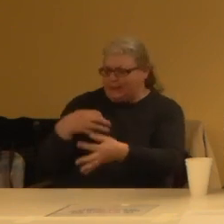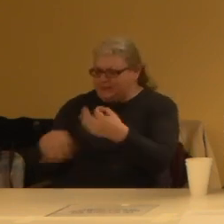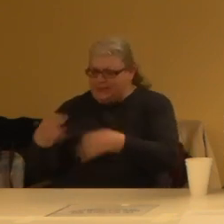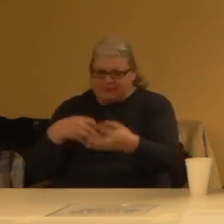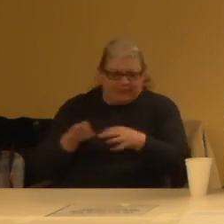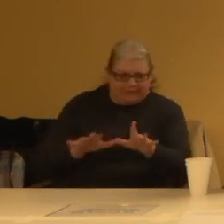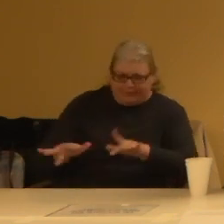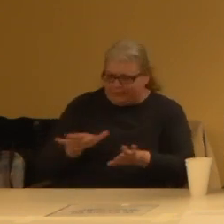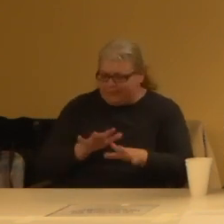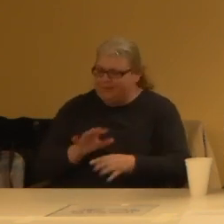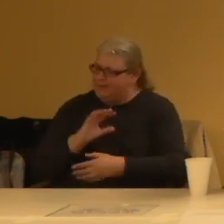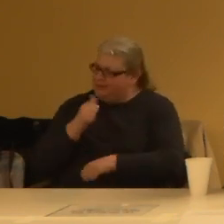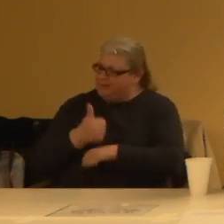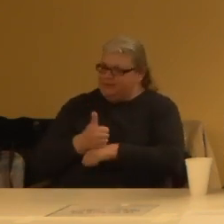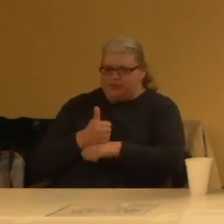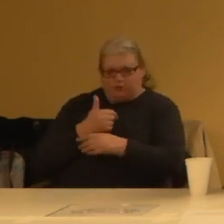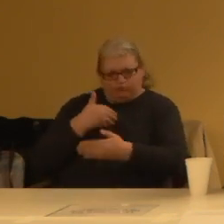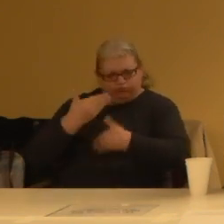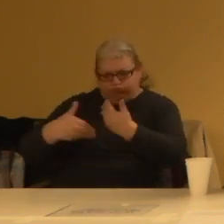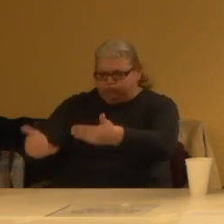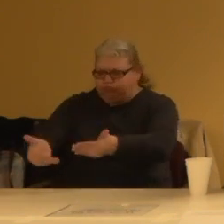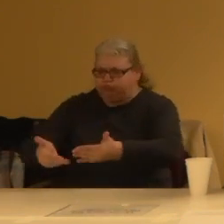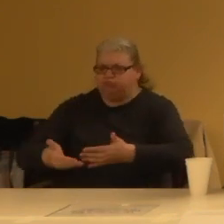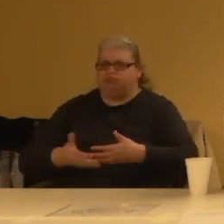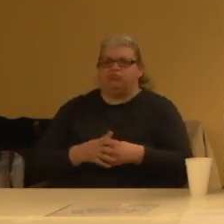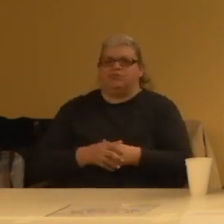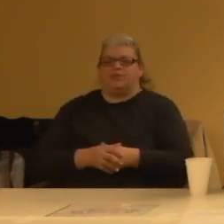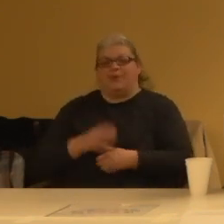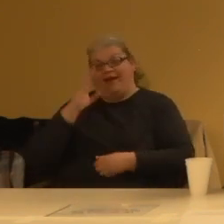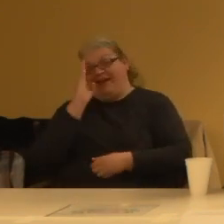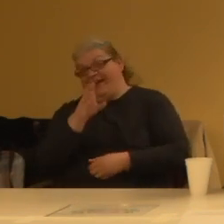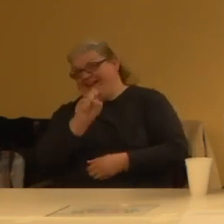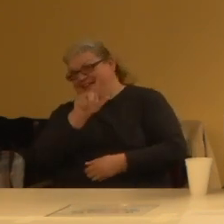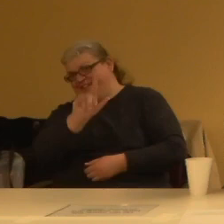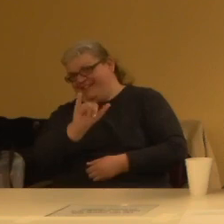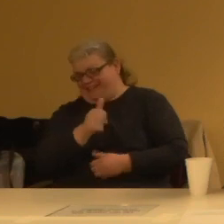gonna set you on a path." So like A, shout out to Sally. Also, same thing with like,